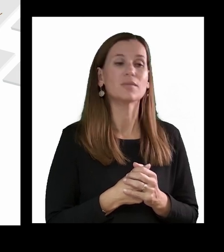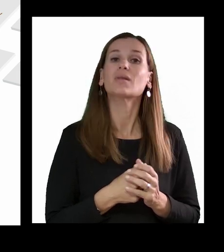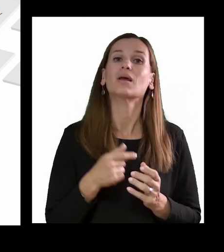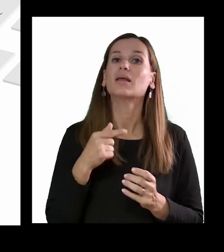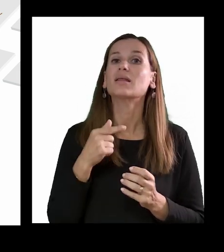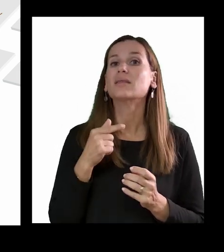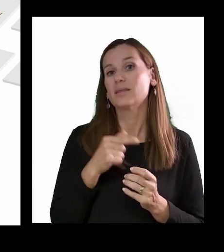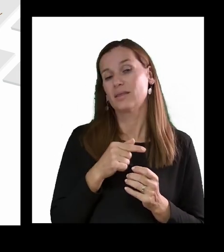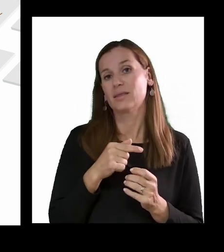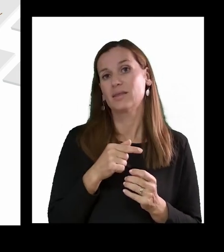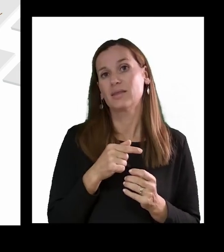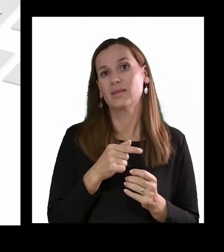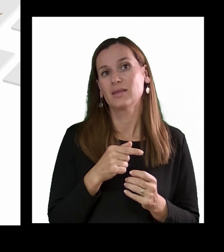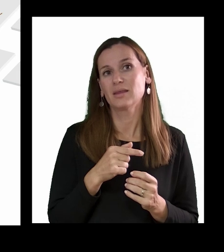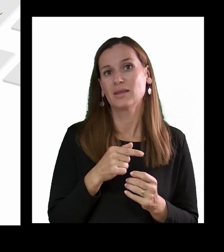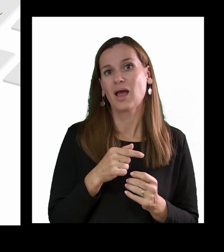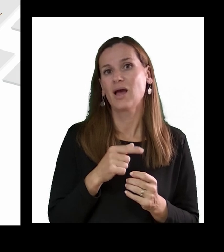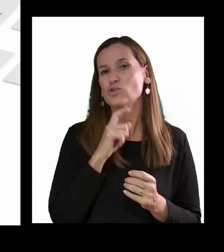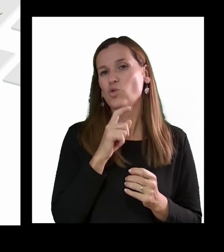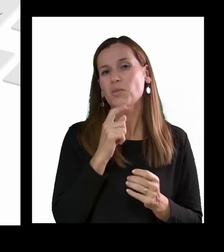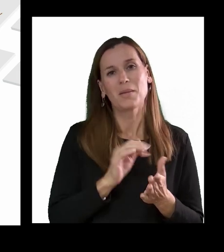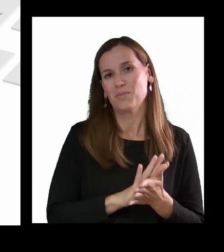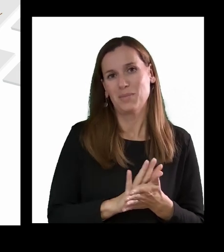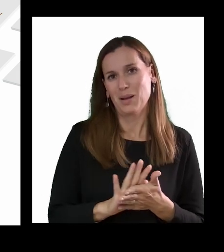a storyline, the storyline is very simple. It's animals that